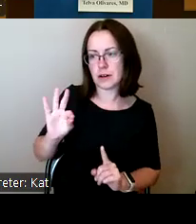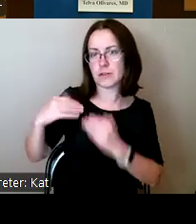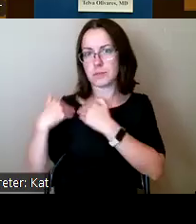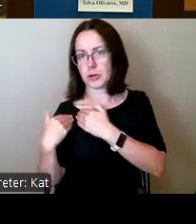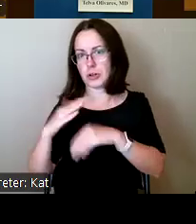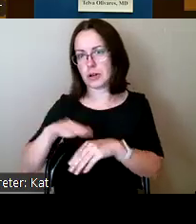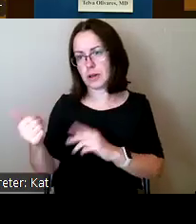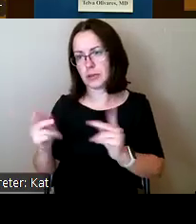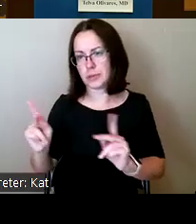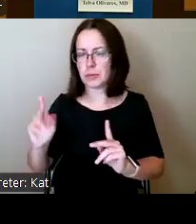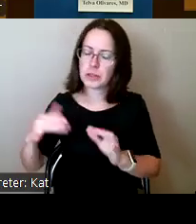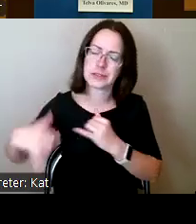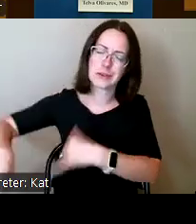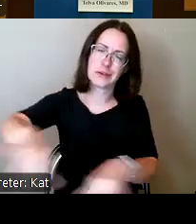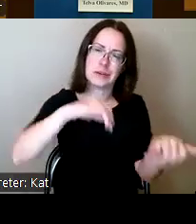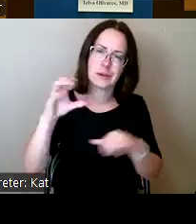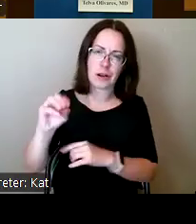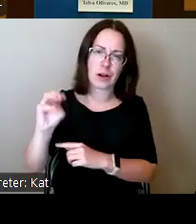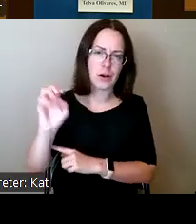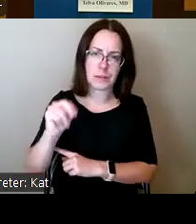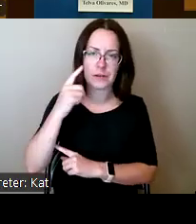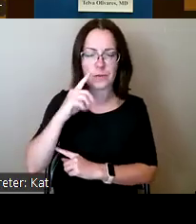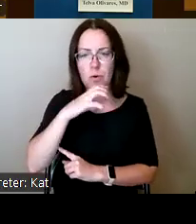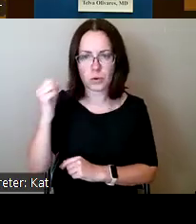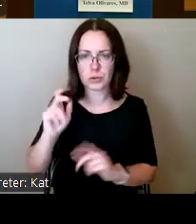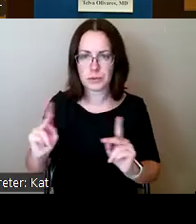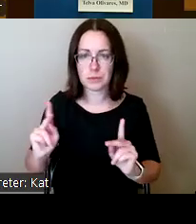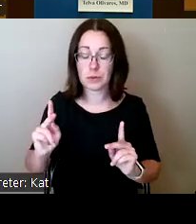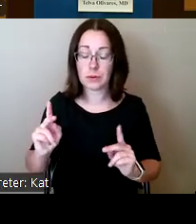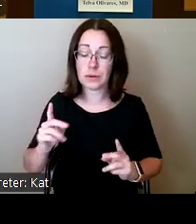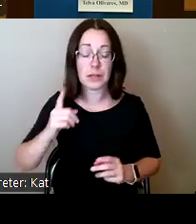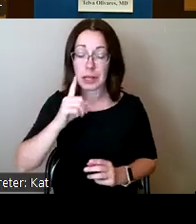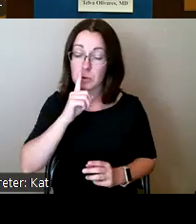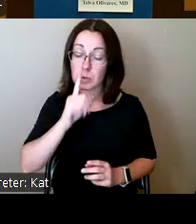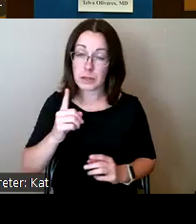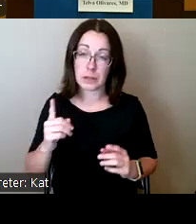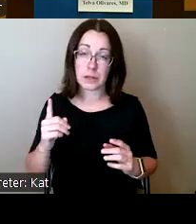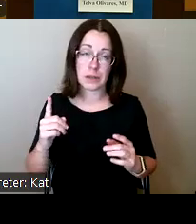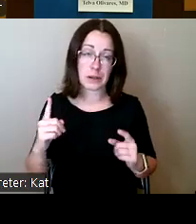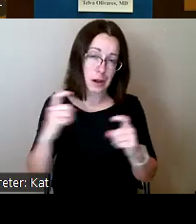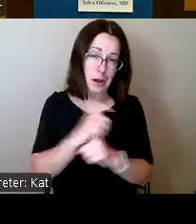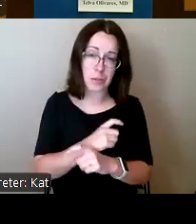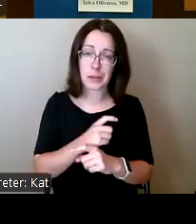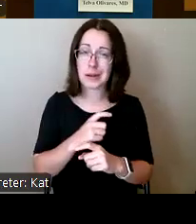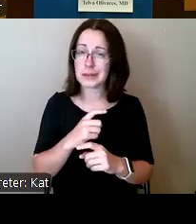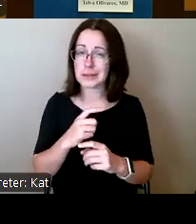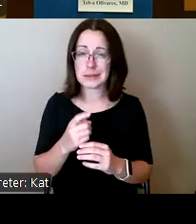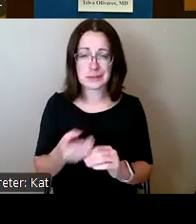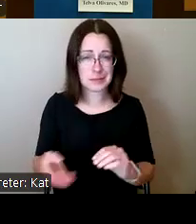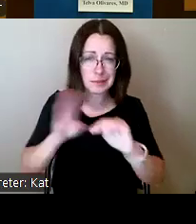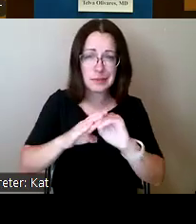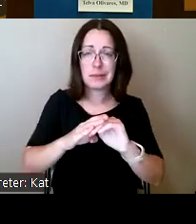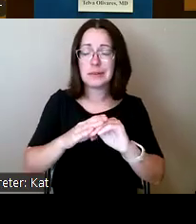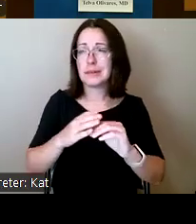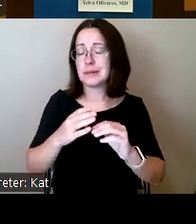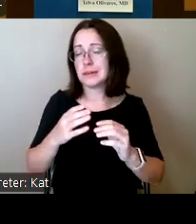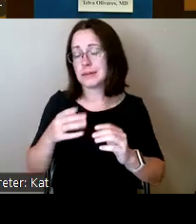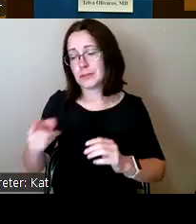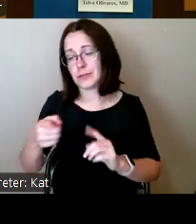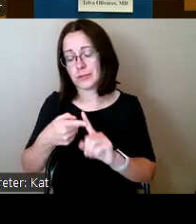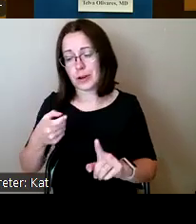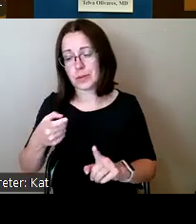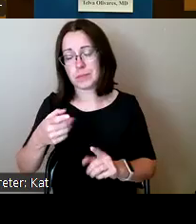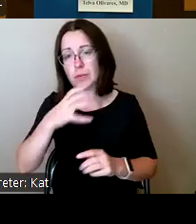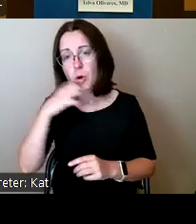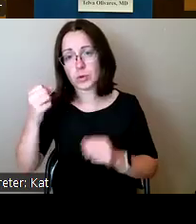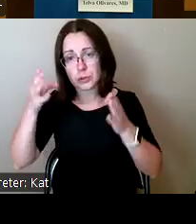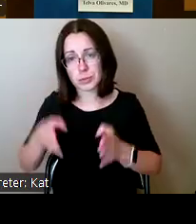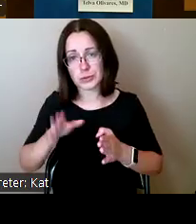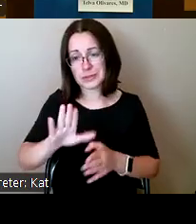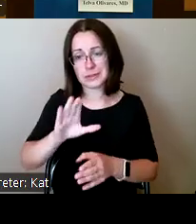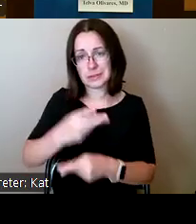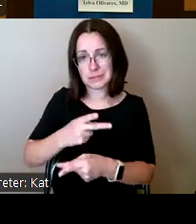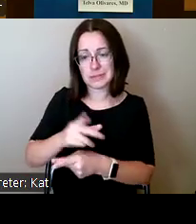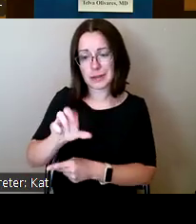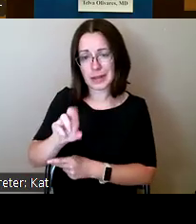I would argue complexely exacerbated by the care needs uh of an older person in a terminal phase of